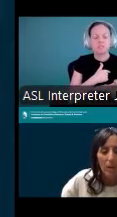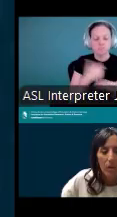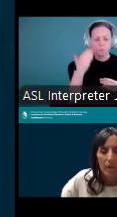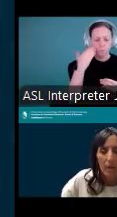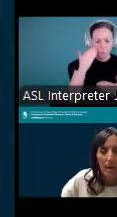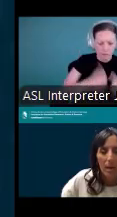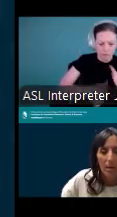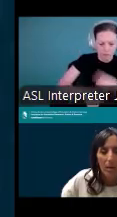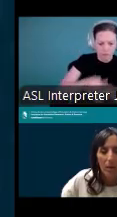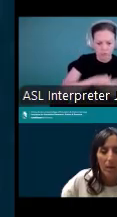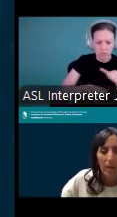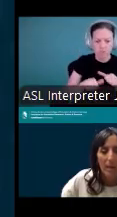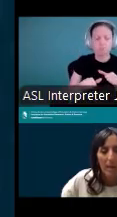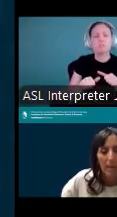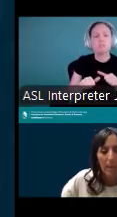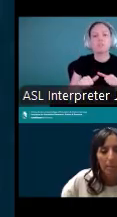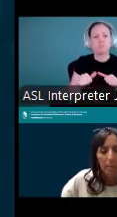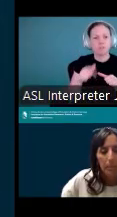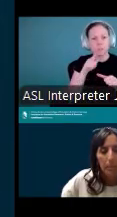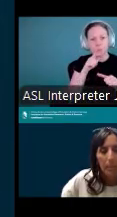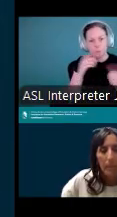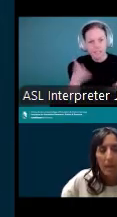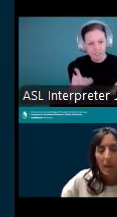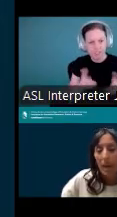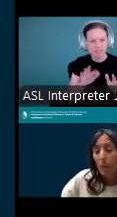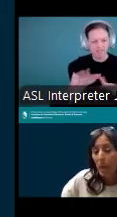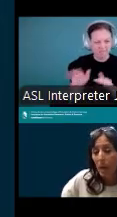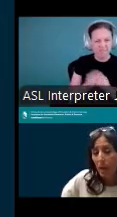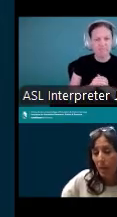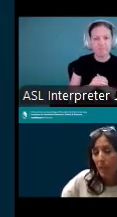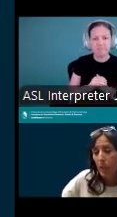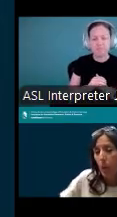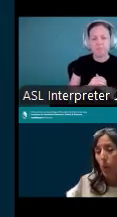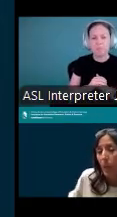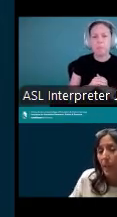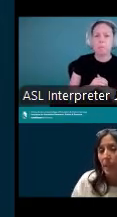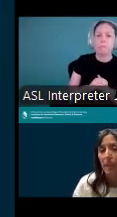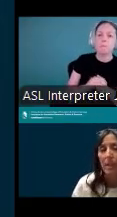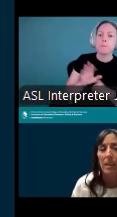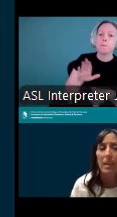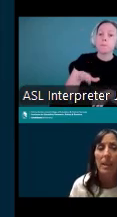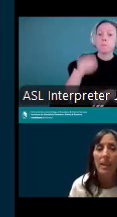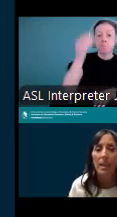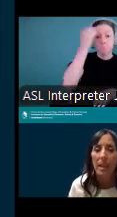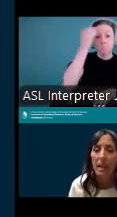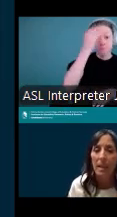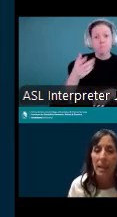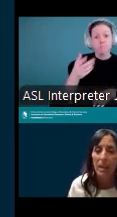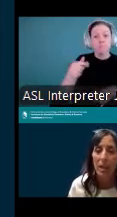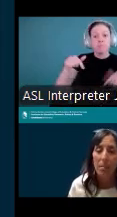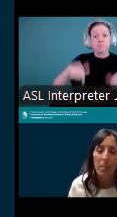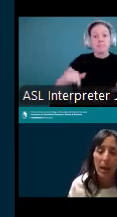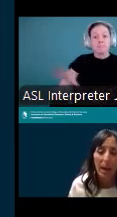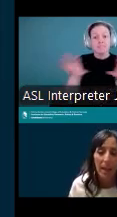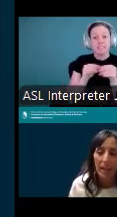who's on the calls with us. We are recording today's session by